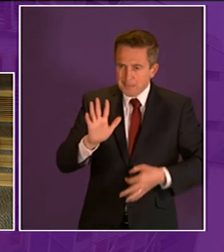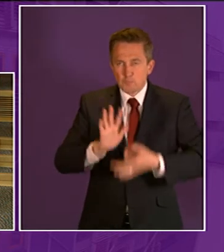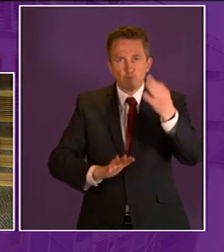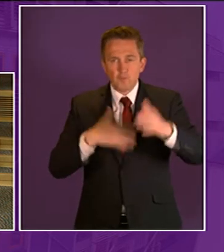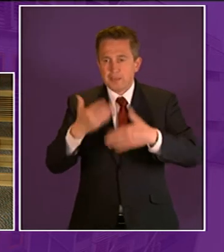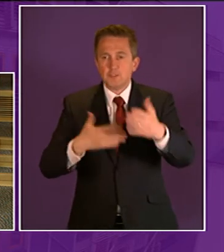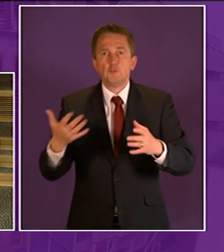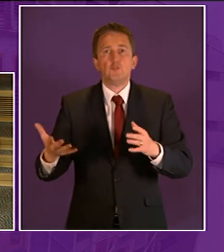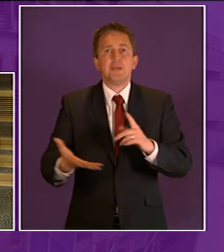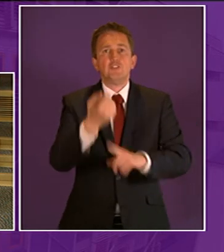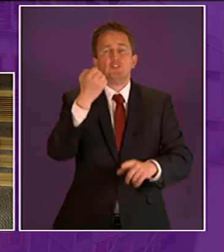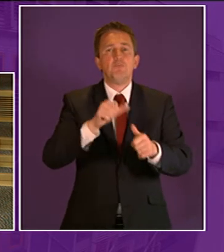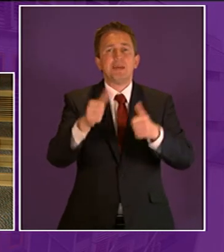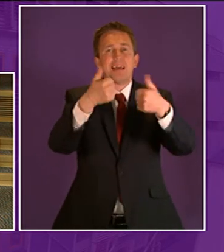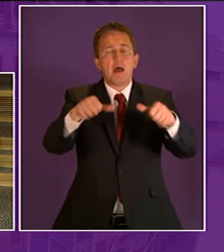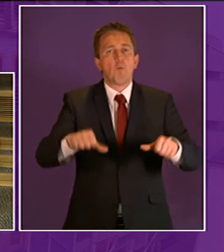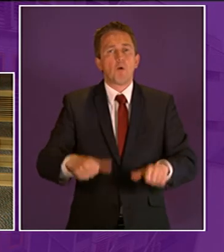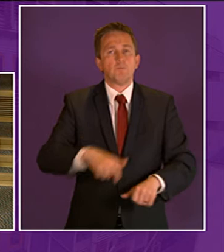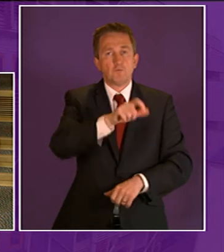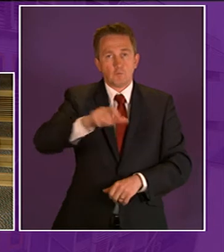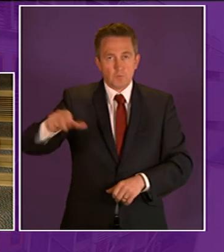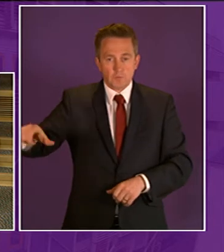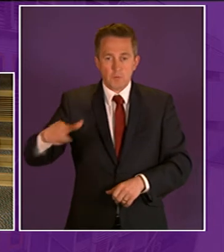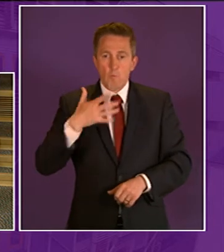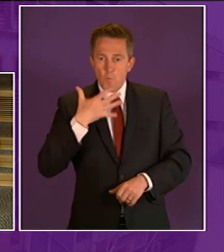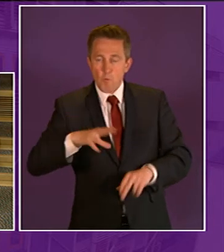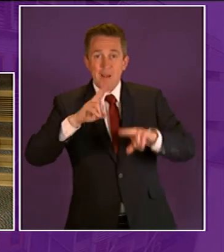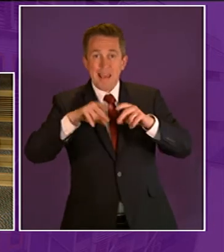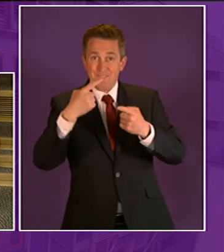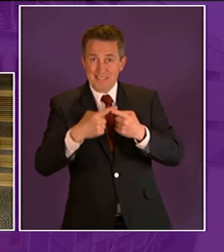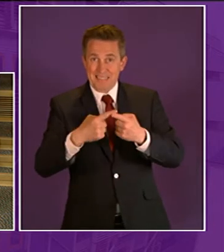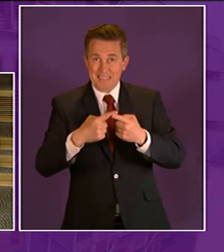We remain committed to creating a sector that is better suited to our national priorities,